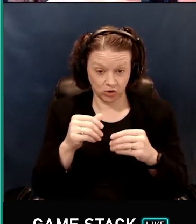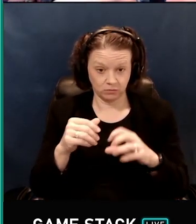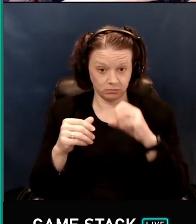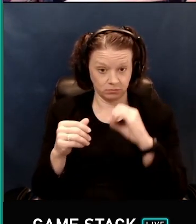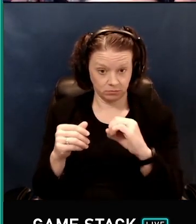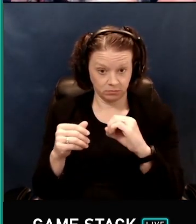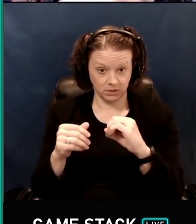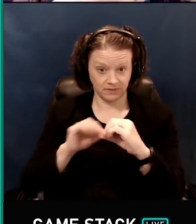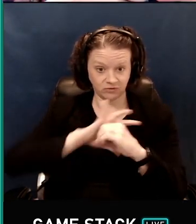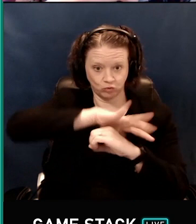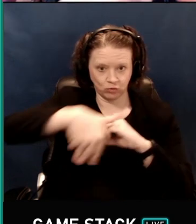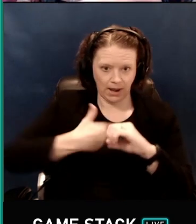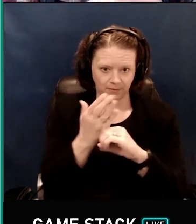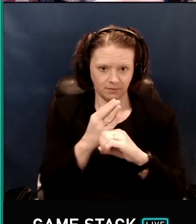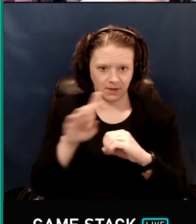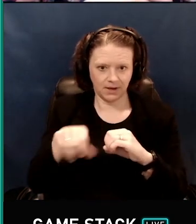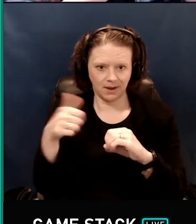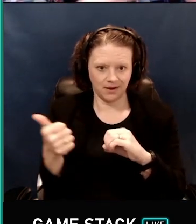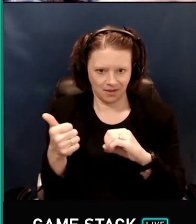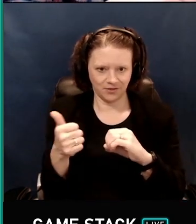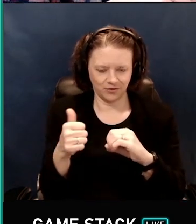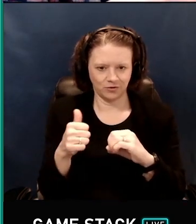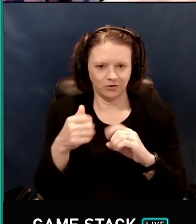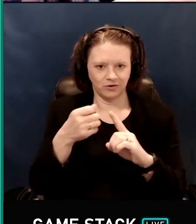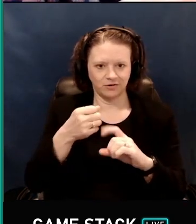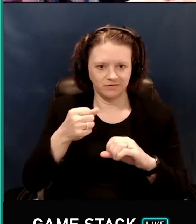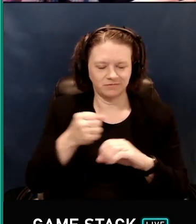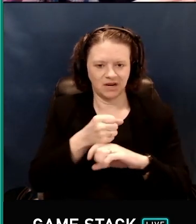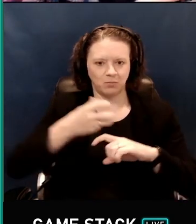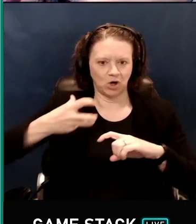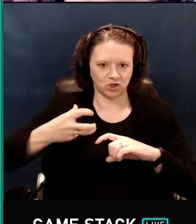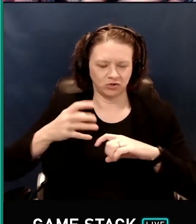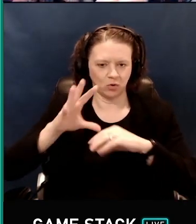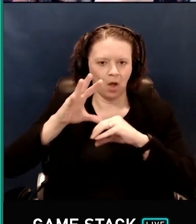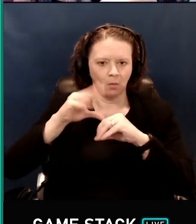to make it disk space optimized. It's small, so that the user doesn't have to install say, a